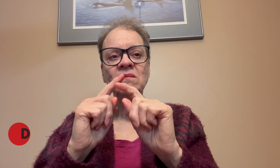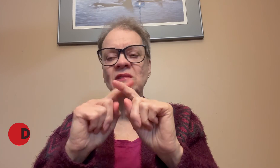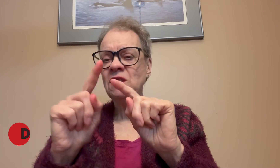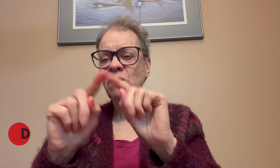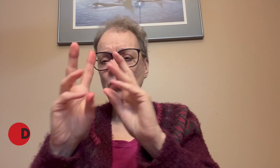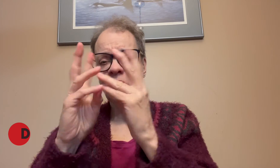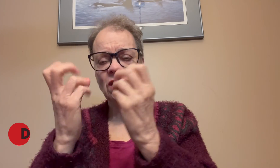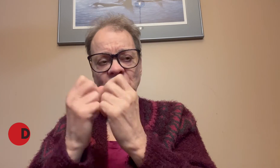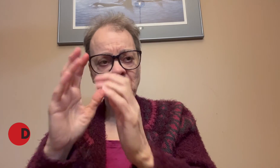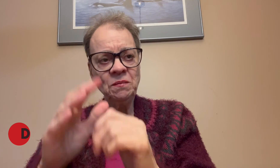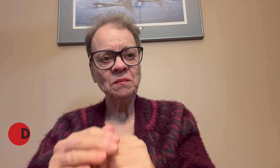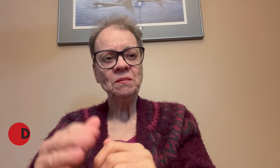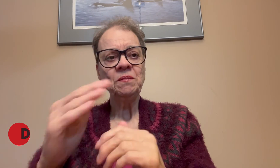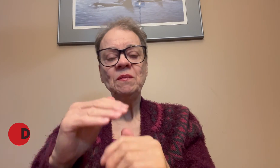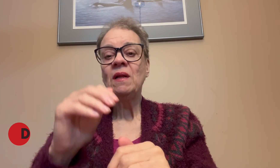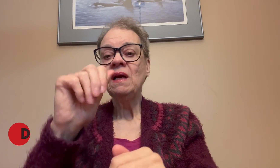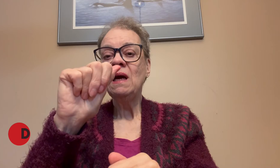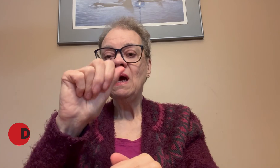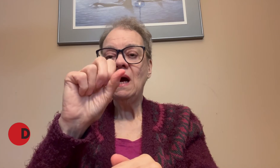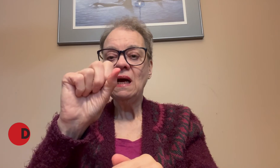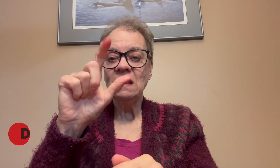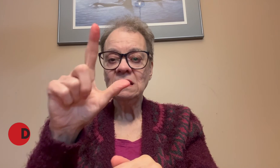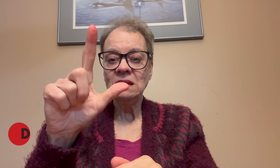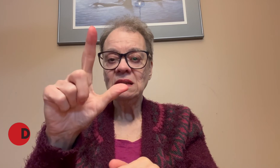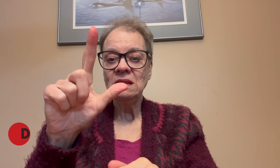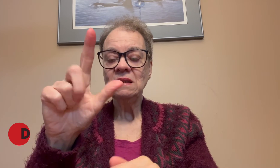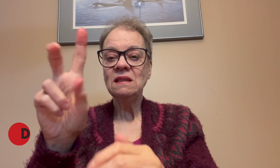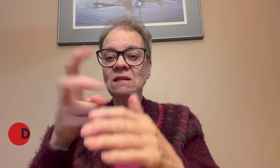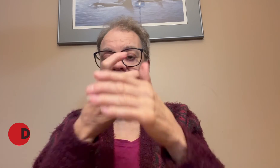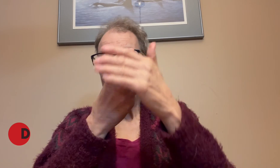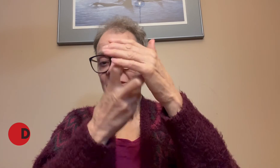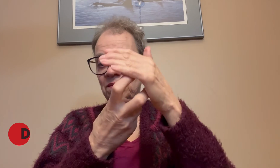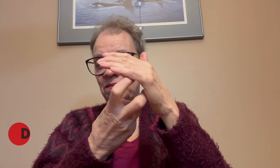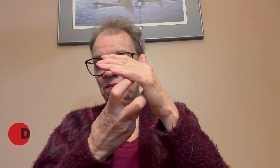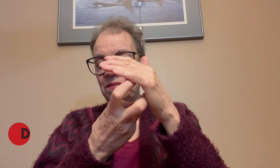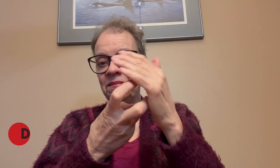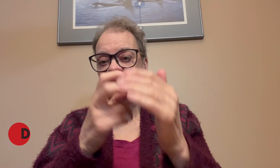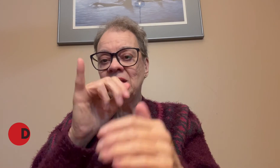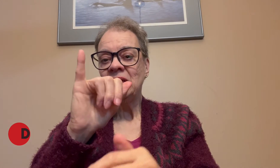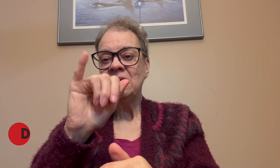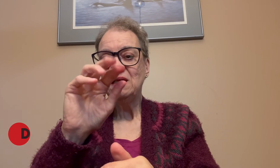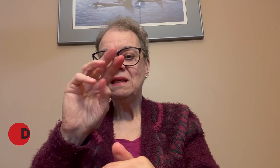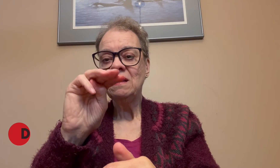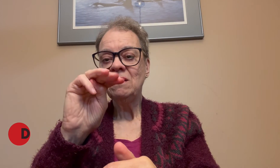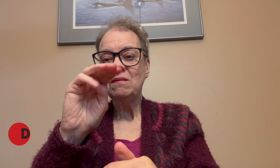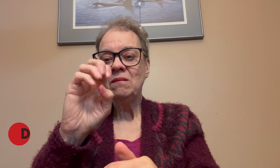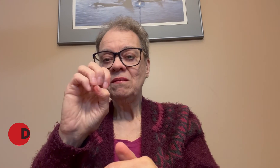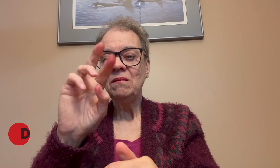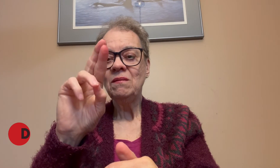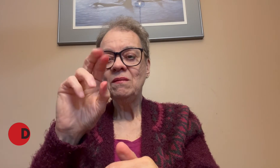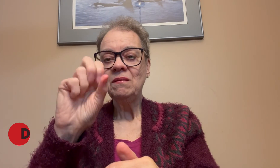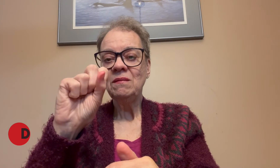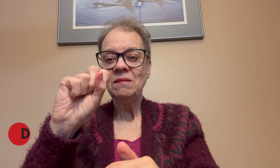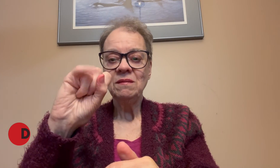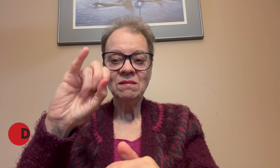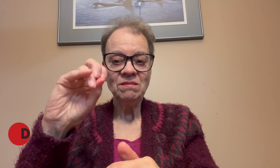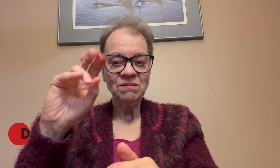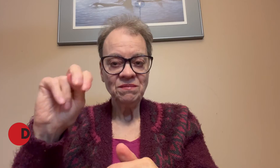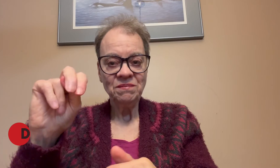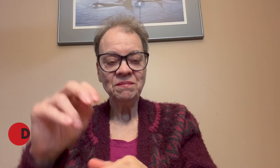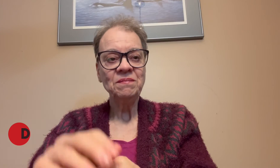different workshops, also ASL immersion.